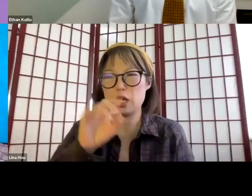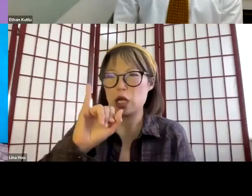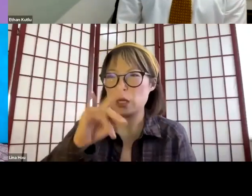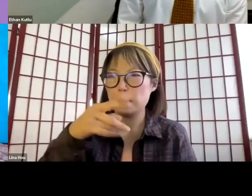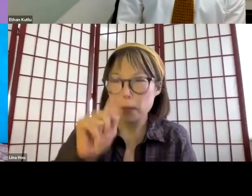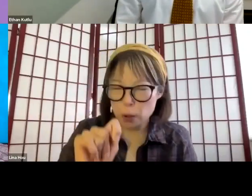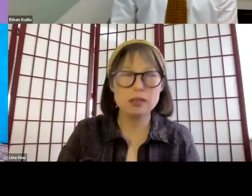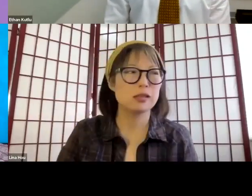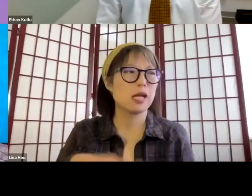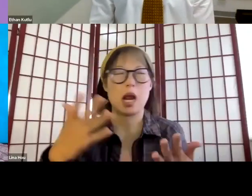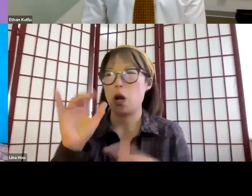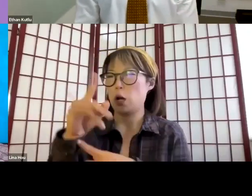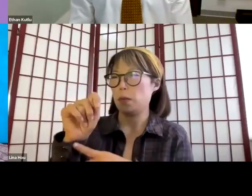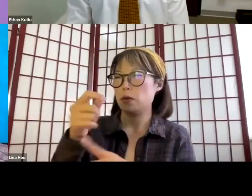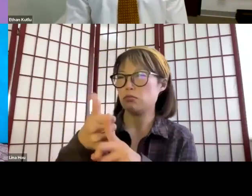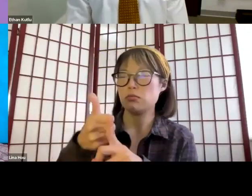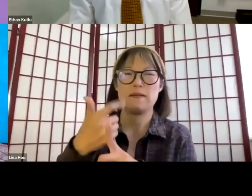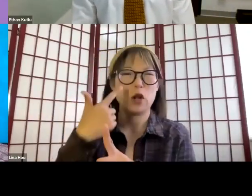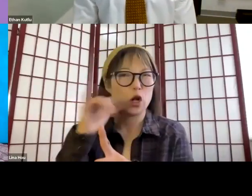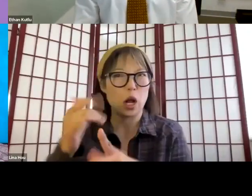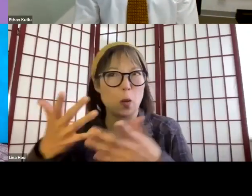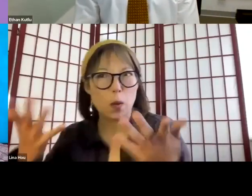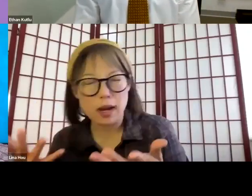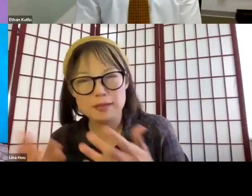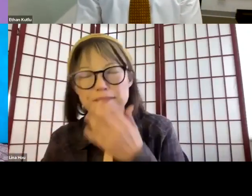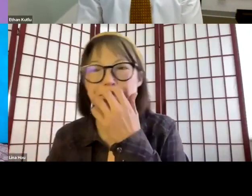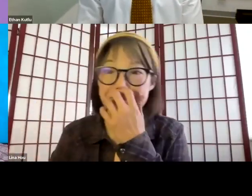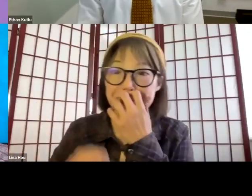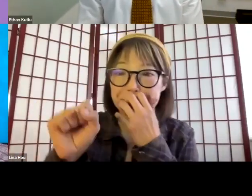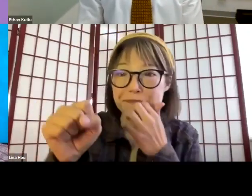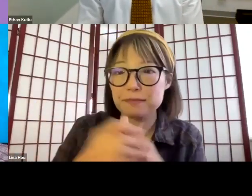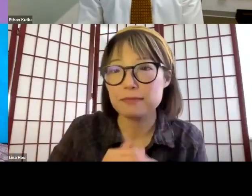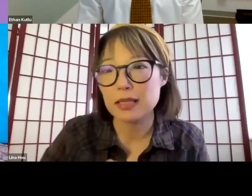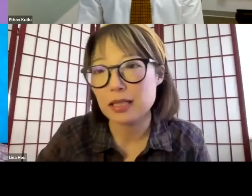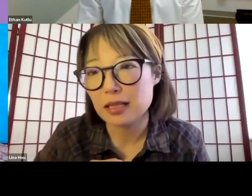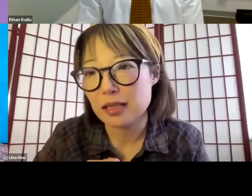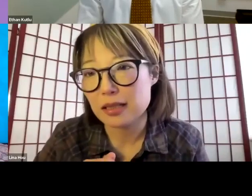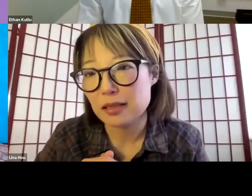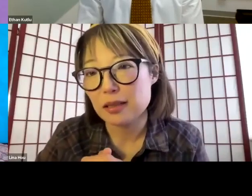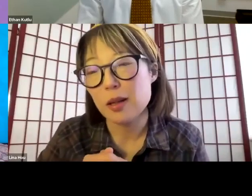where they get their input, how the input looks, etc.